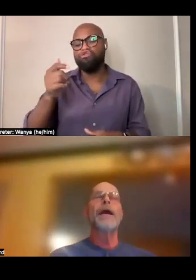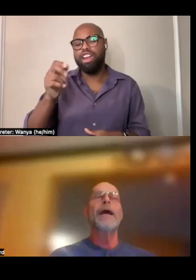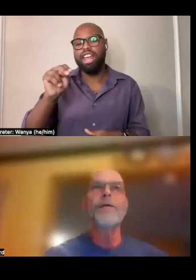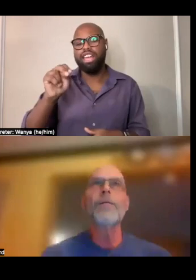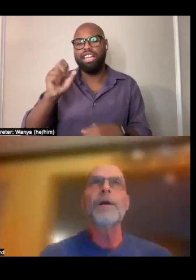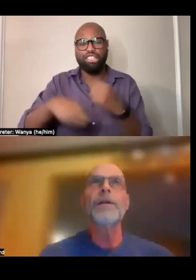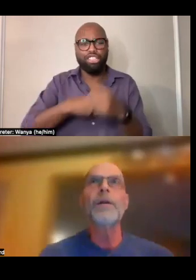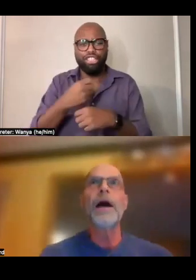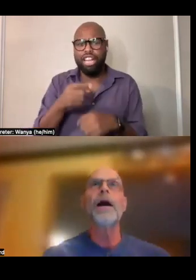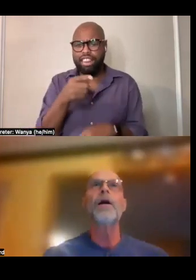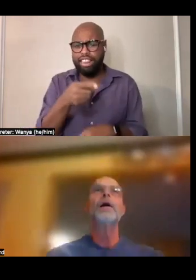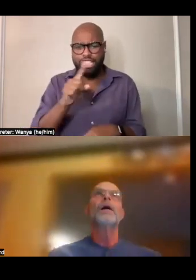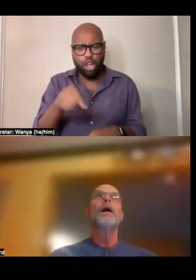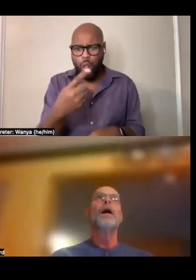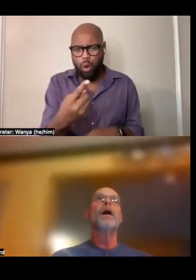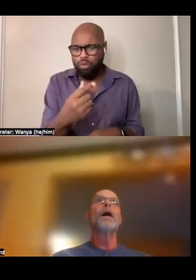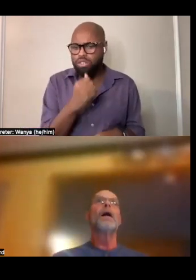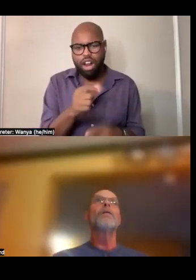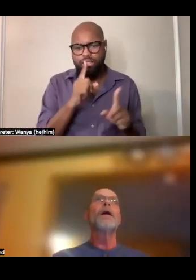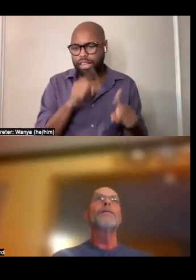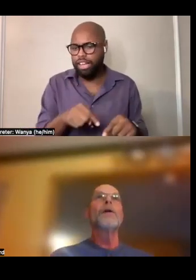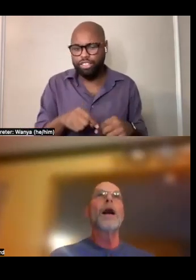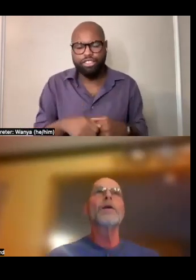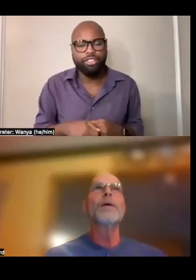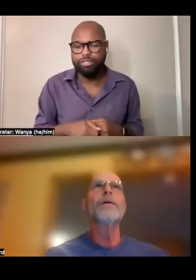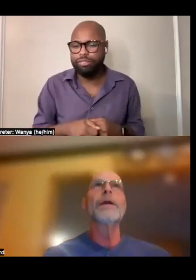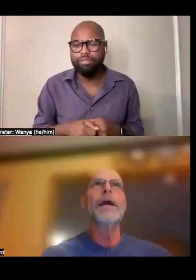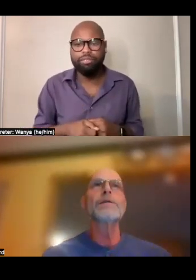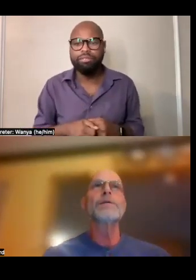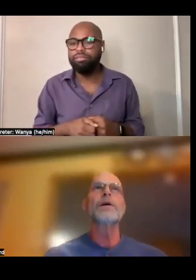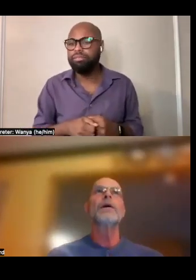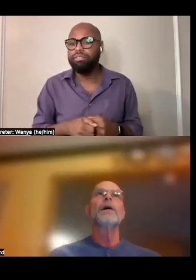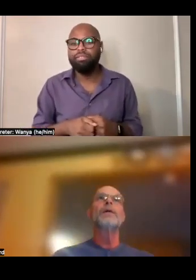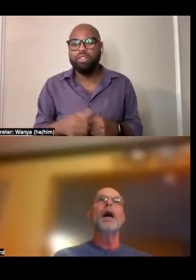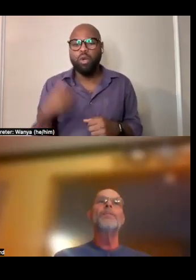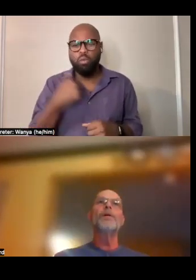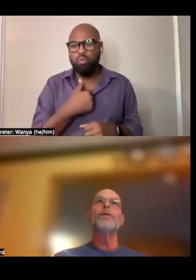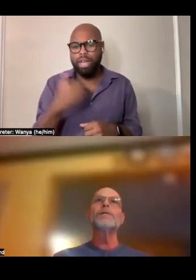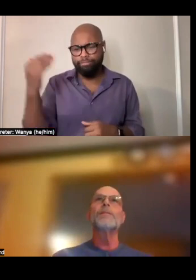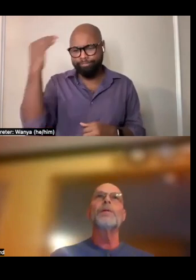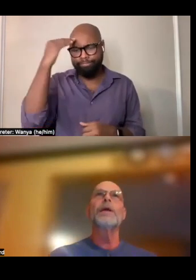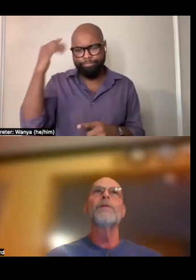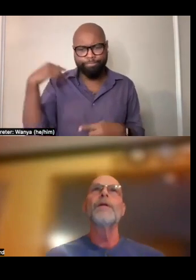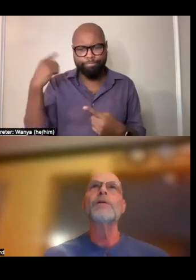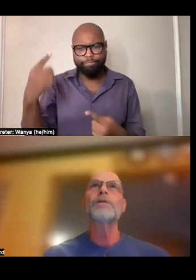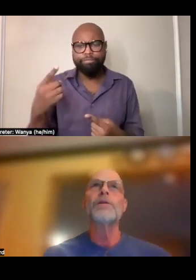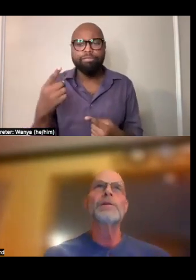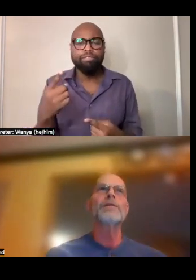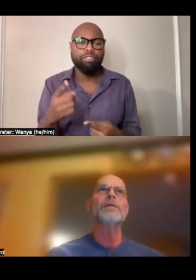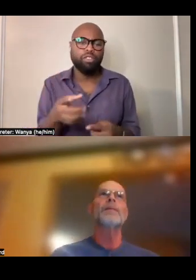I think we know now that they're not going to be the answer. I mean, I put it real simply, a voucher is not the same